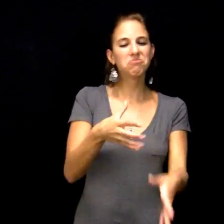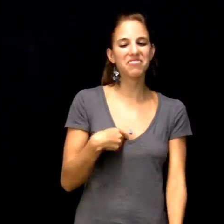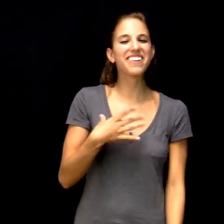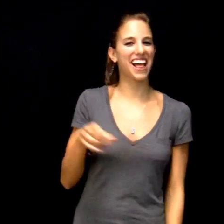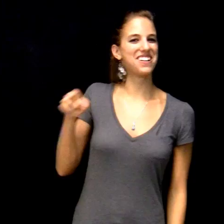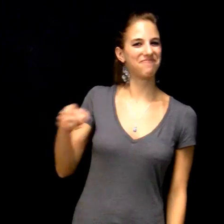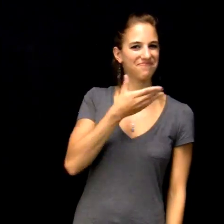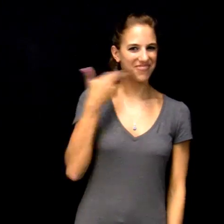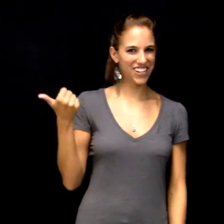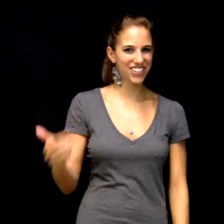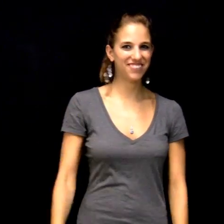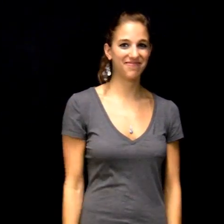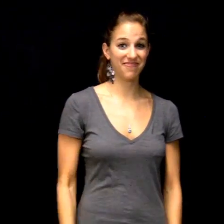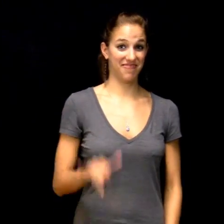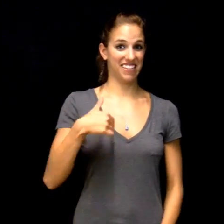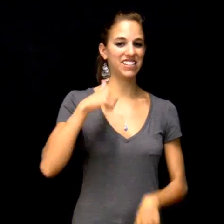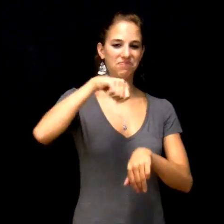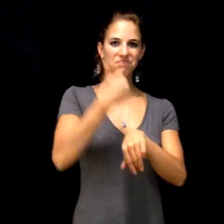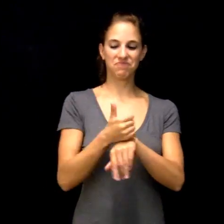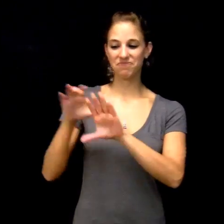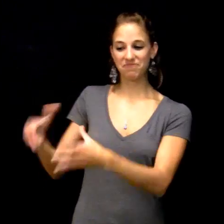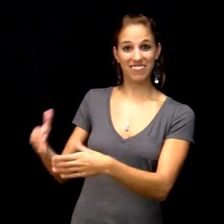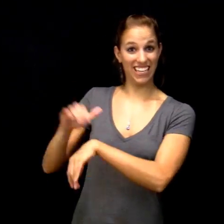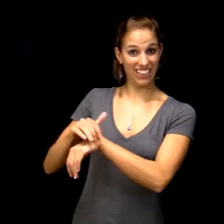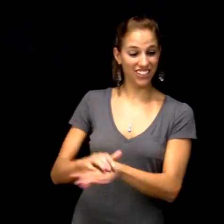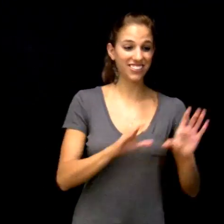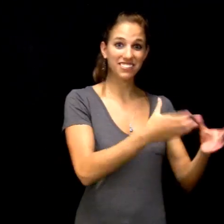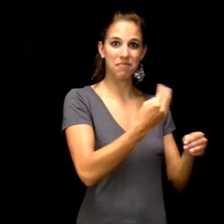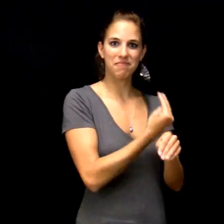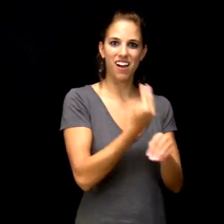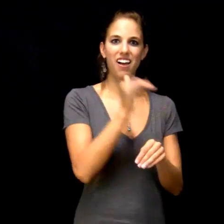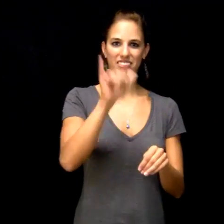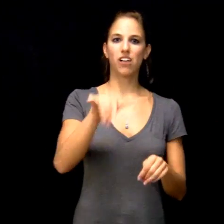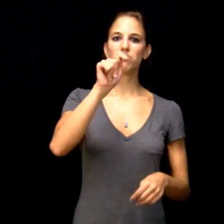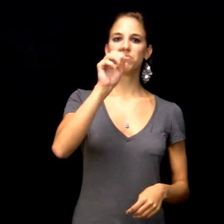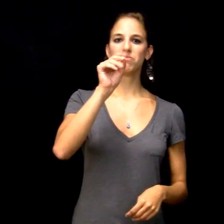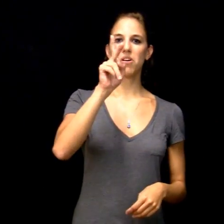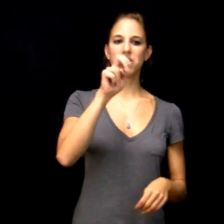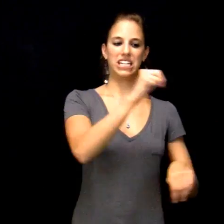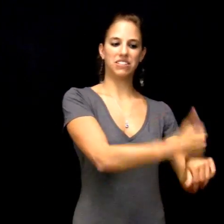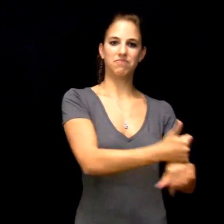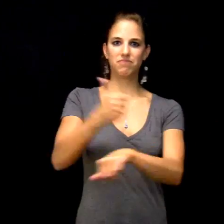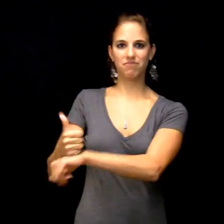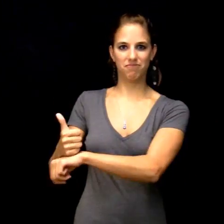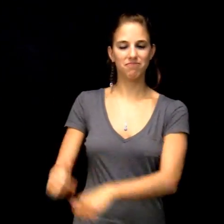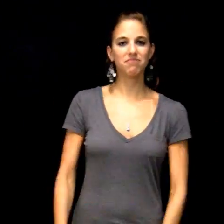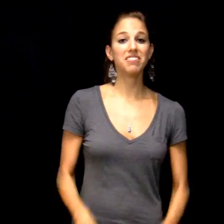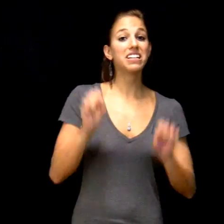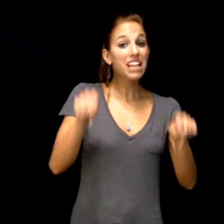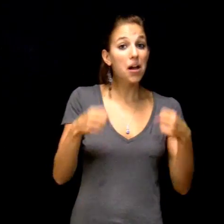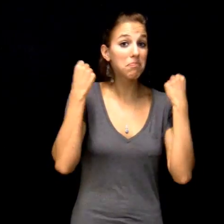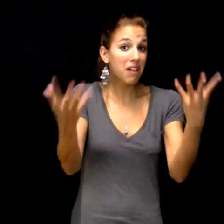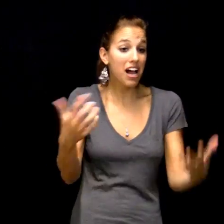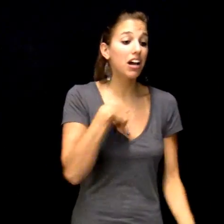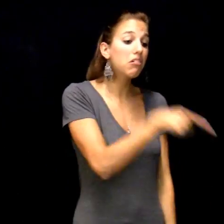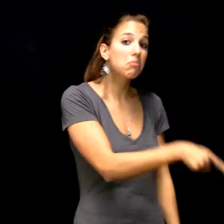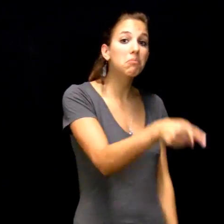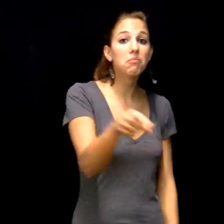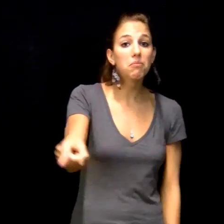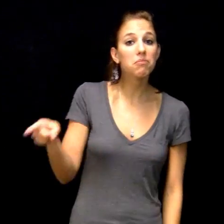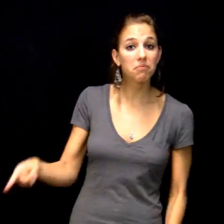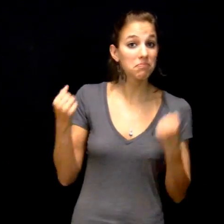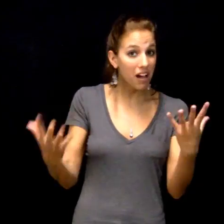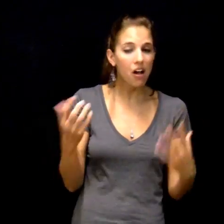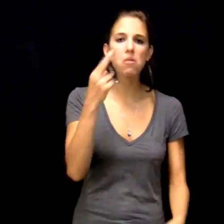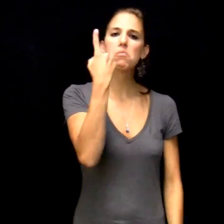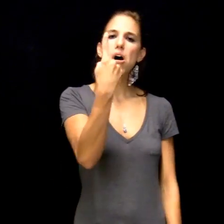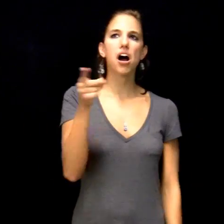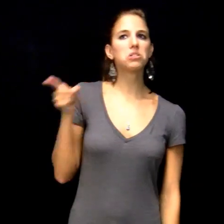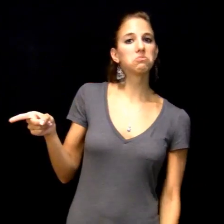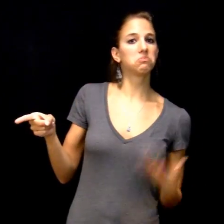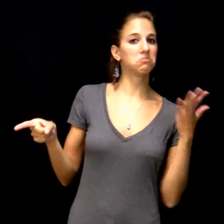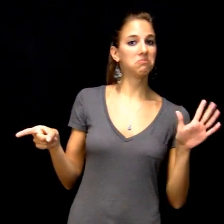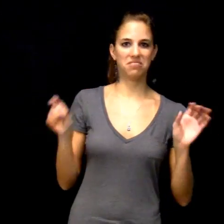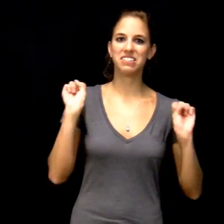[English] better.” The signer can establish categories as many as s/he wants.